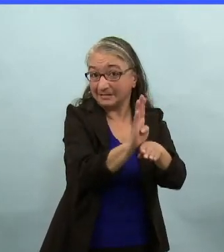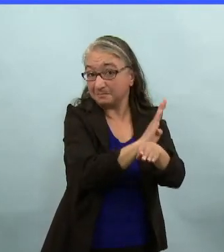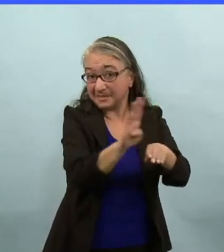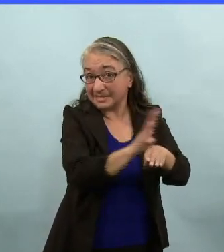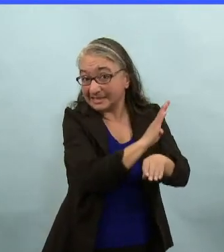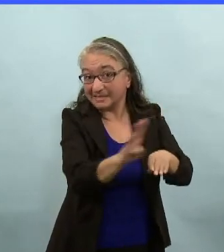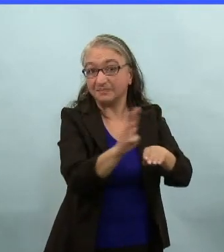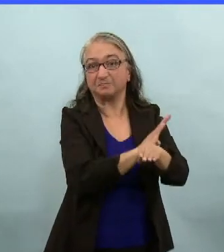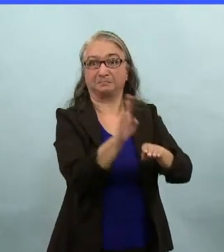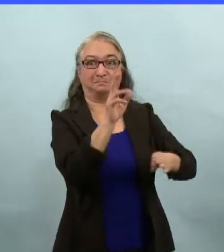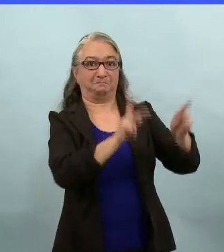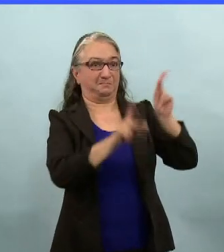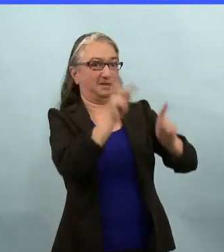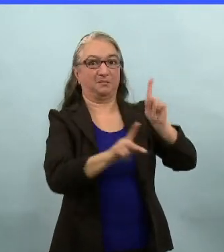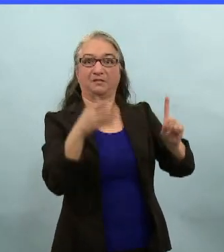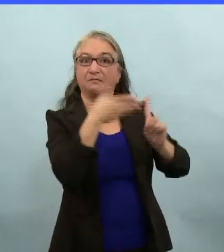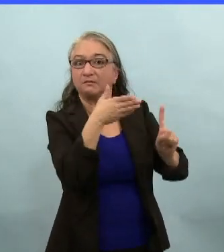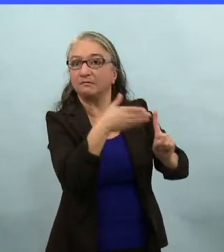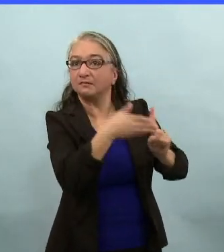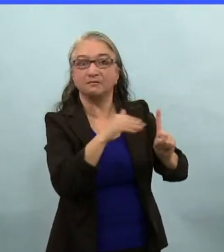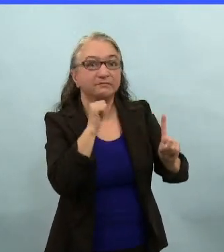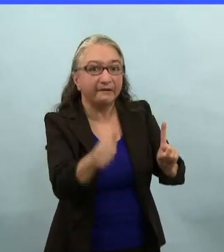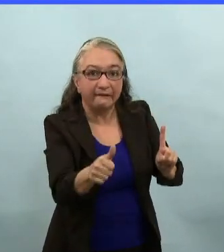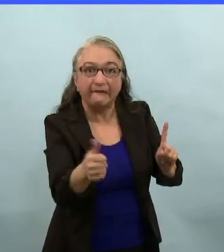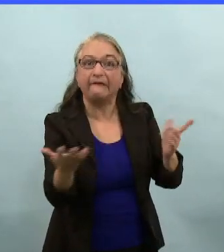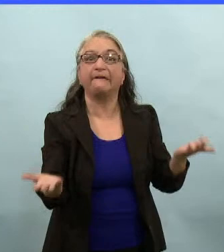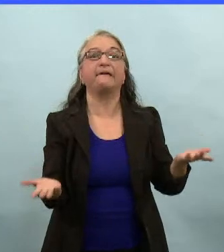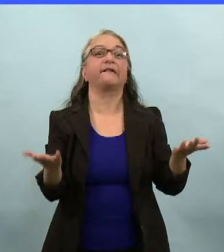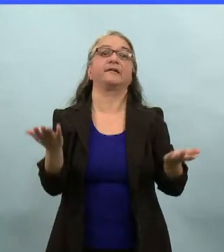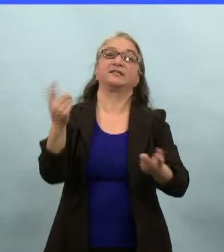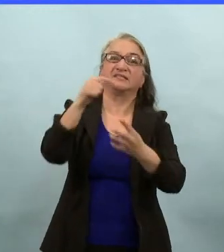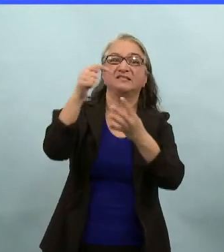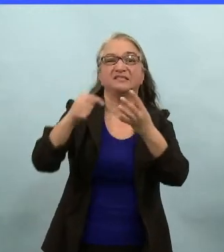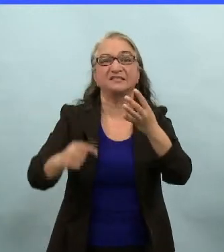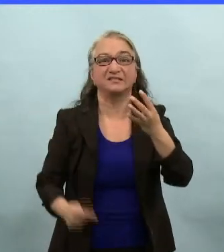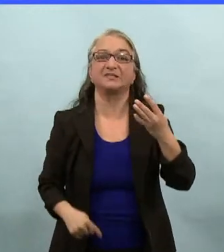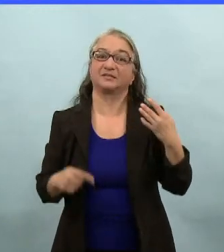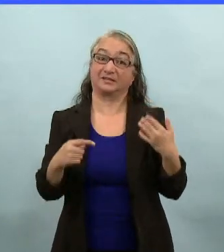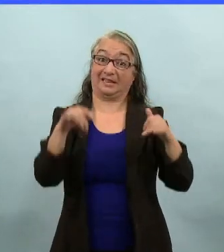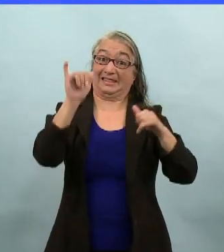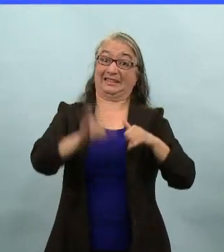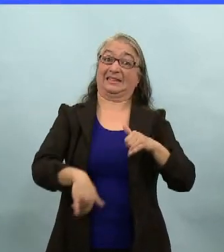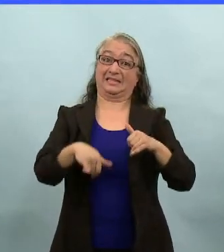course you know we we have already the most some of the most stringent rules in place we put those